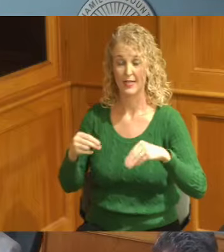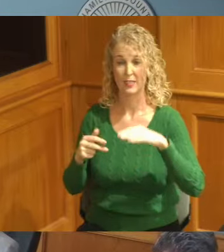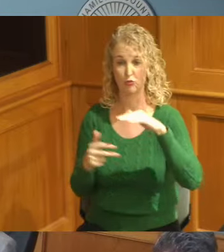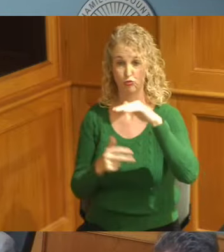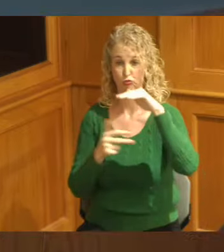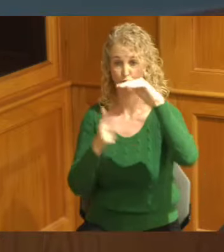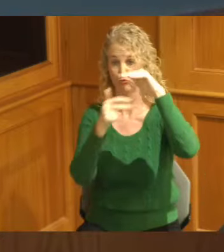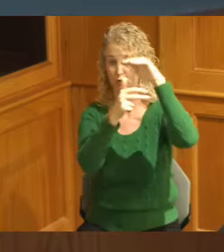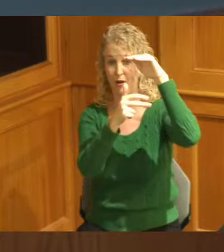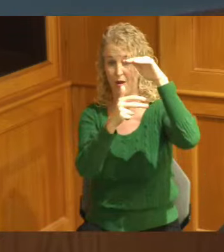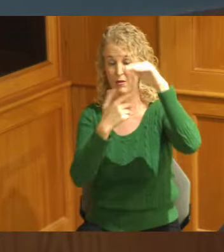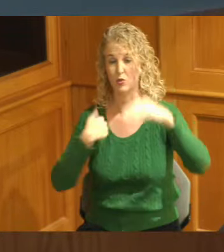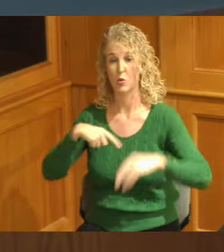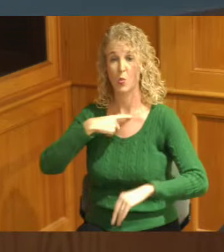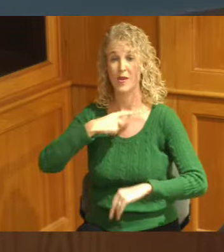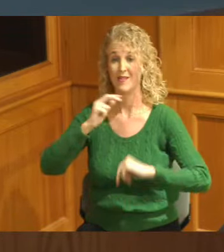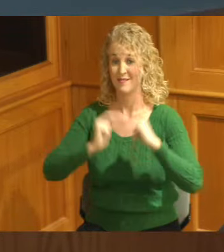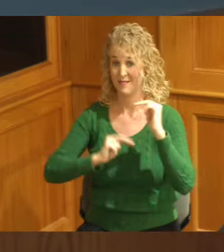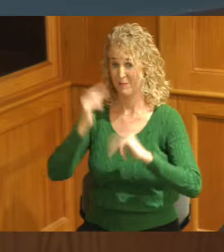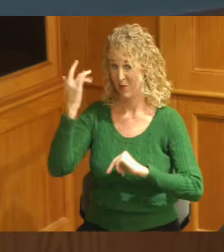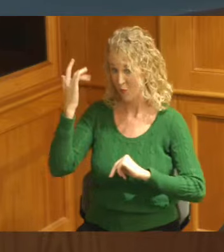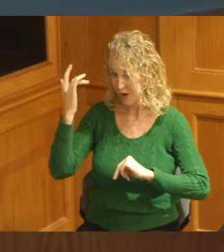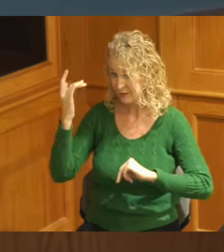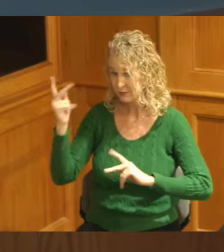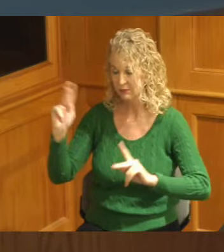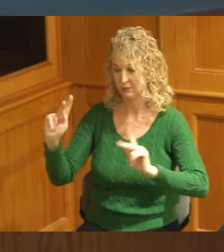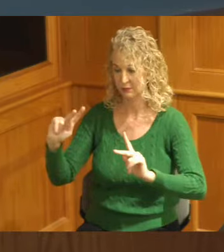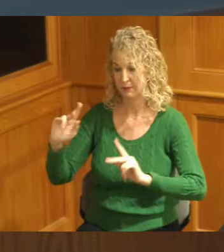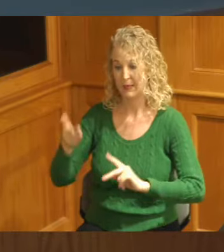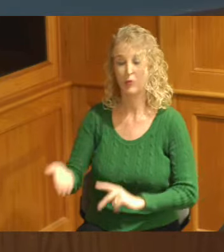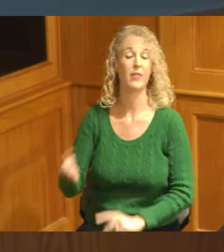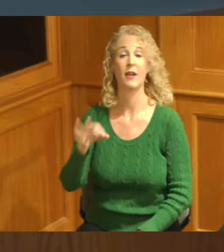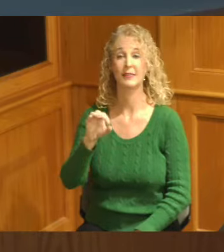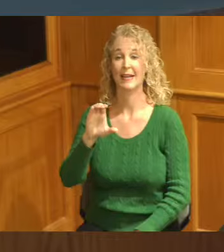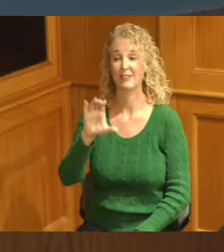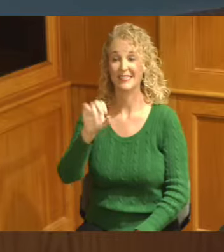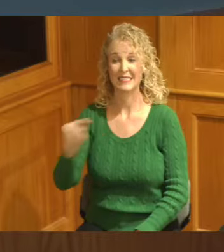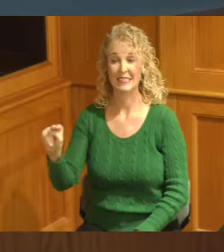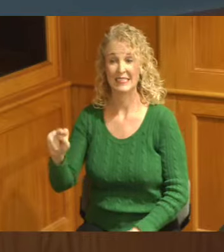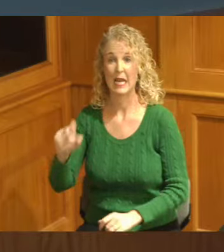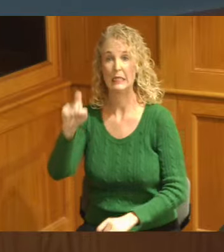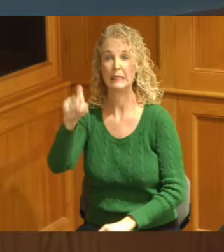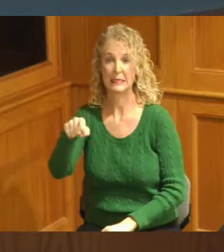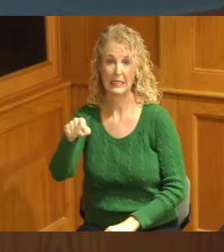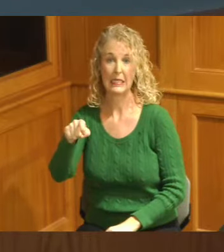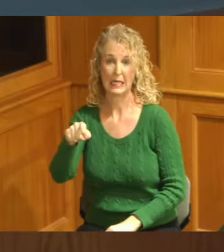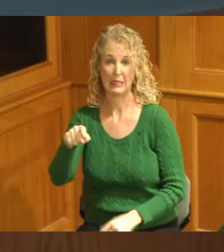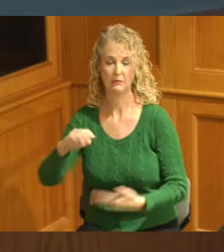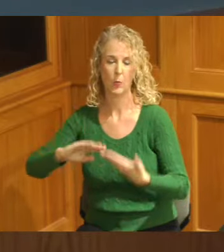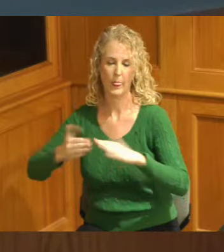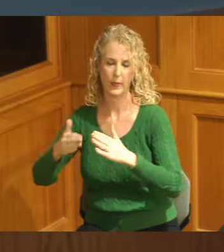it was in response to a need by FC Cincinnati, but most primarily a need from the community. both